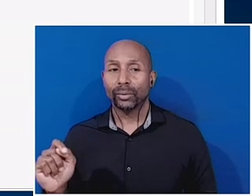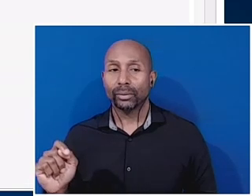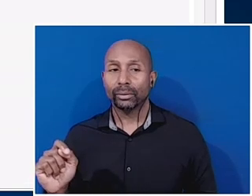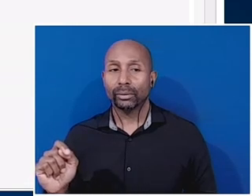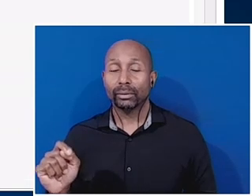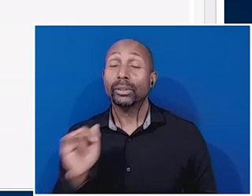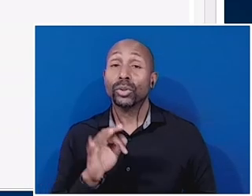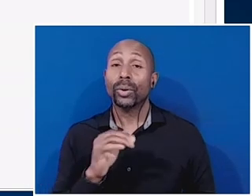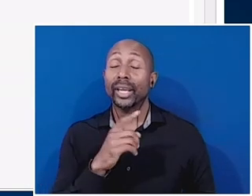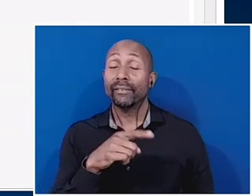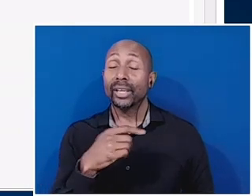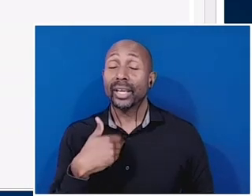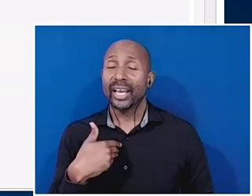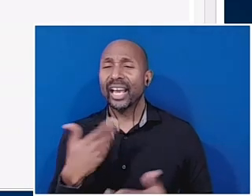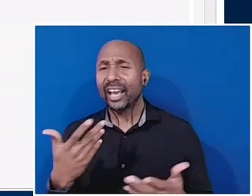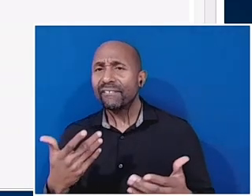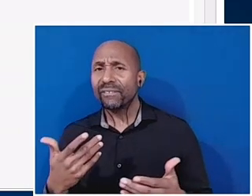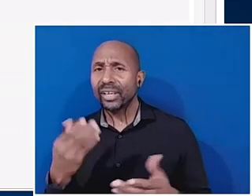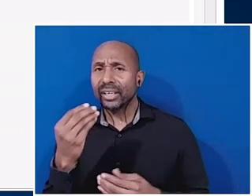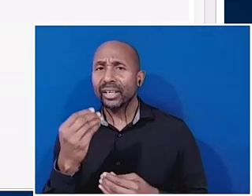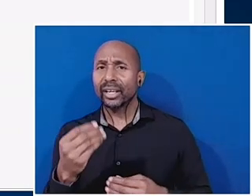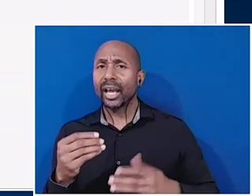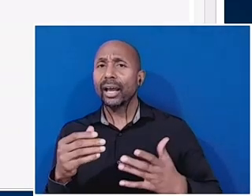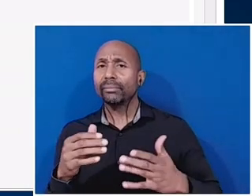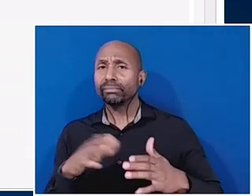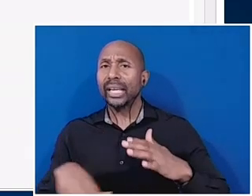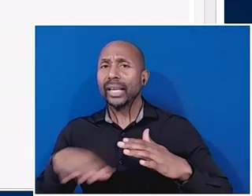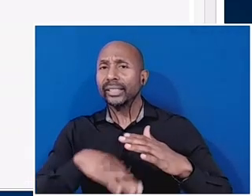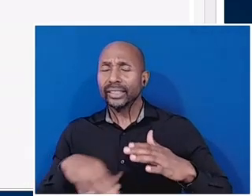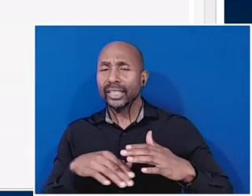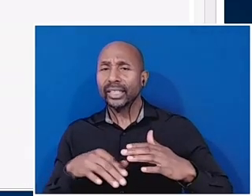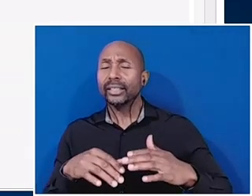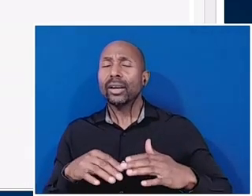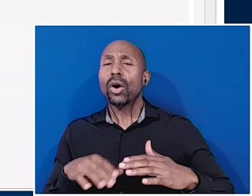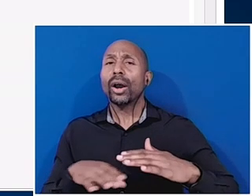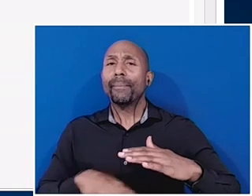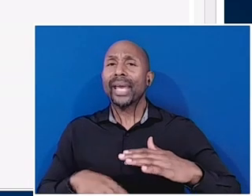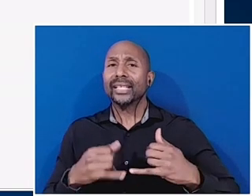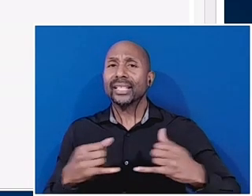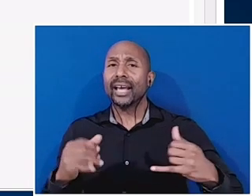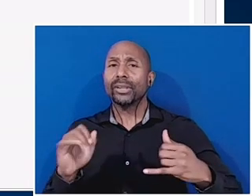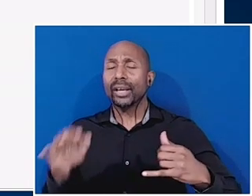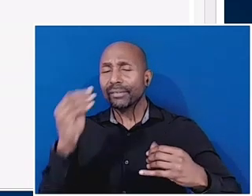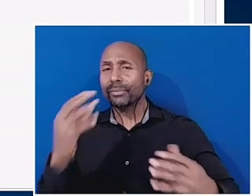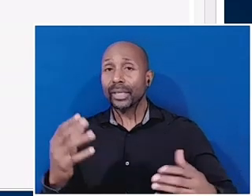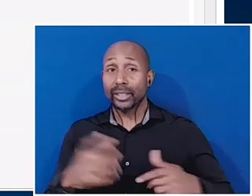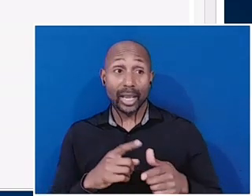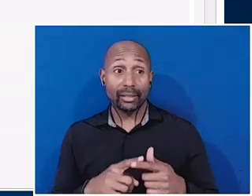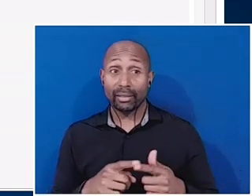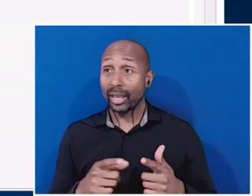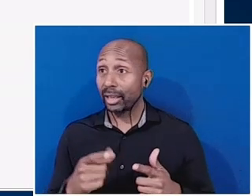information and then we get a immediate closure, what we we're looking at is to